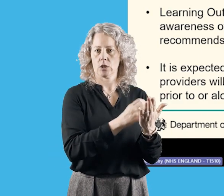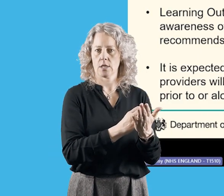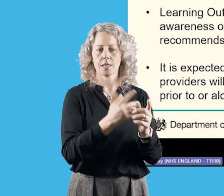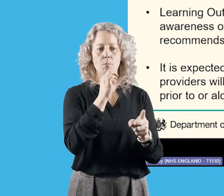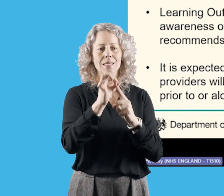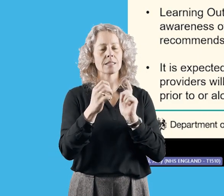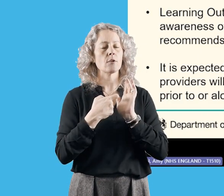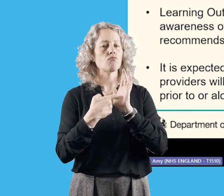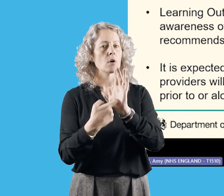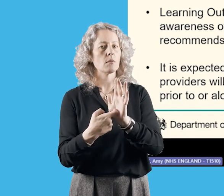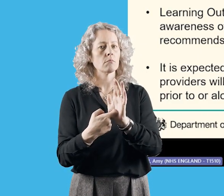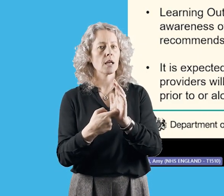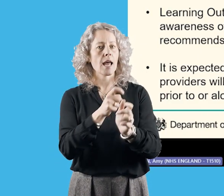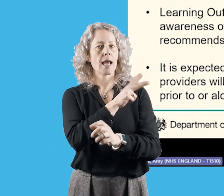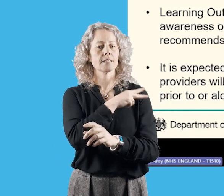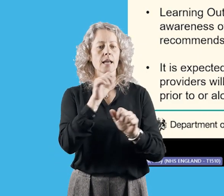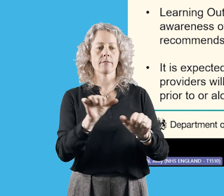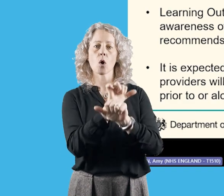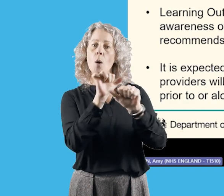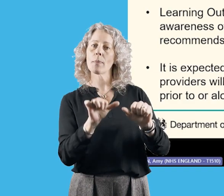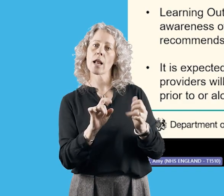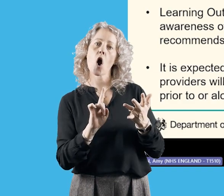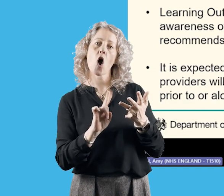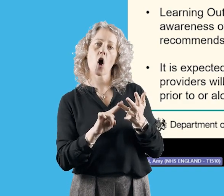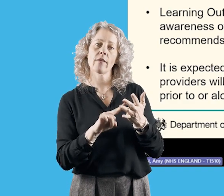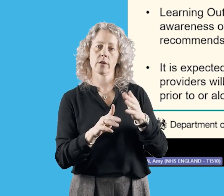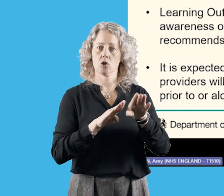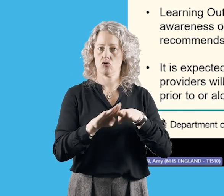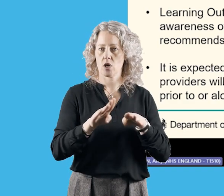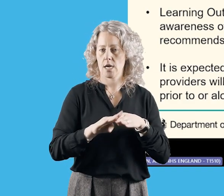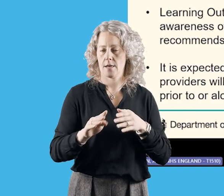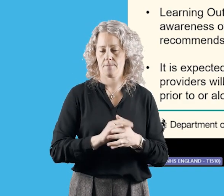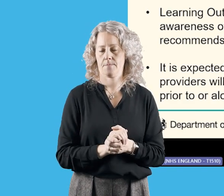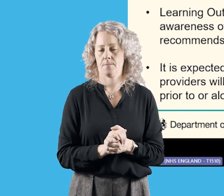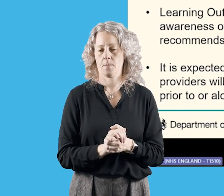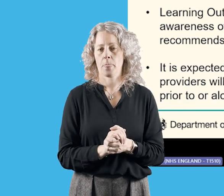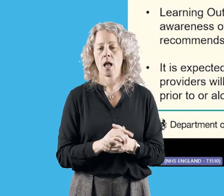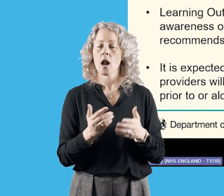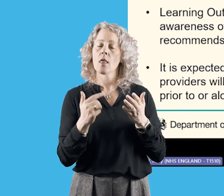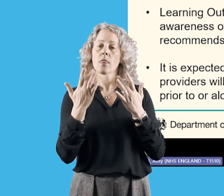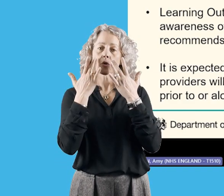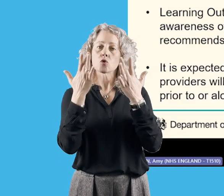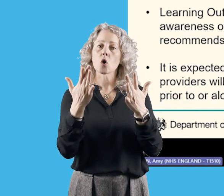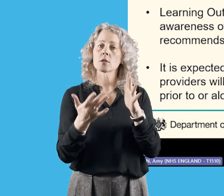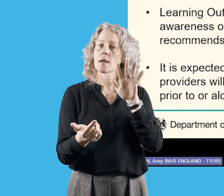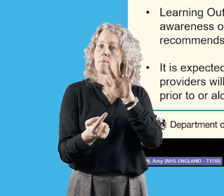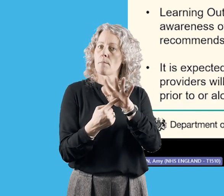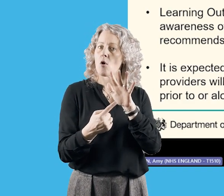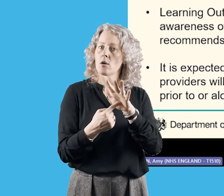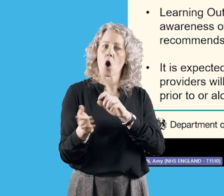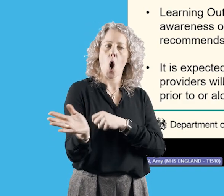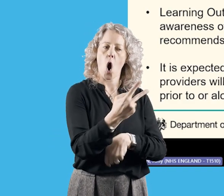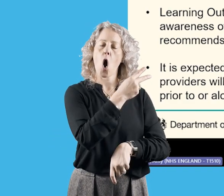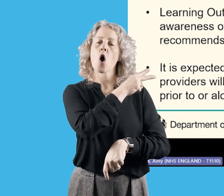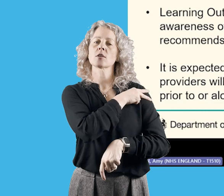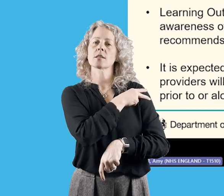complete Oliver's training. This emphasises the importance of all staff doing Oliver's training and having the right knowledge